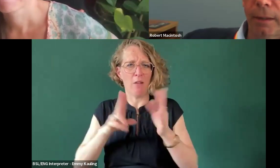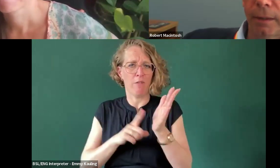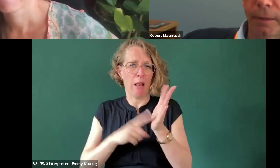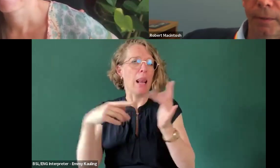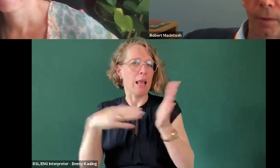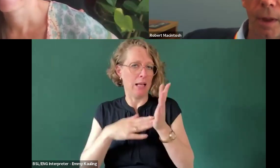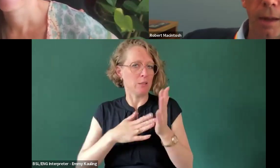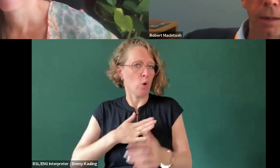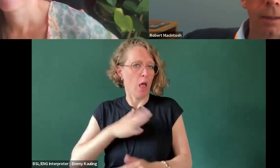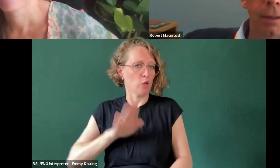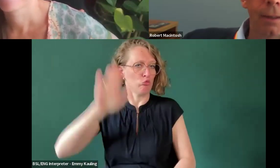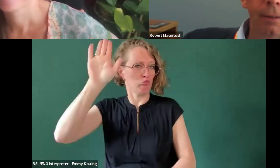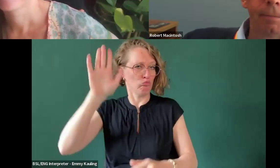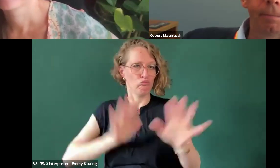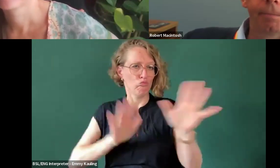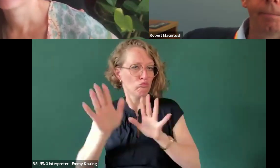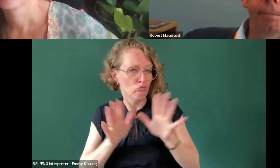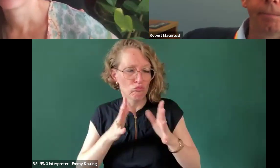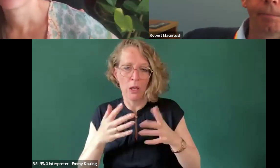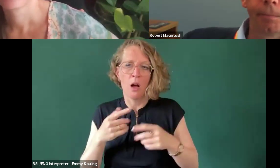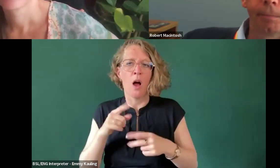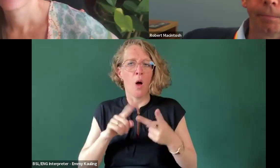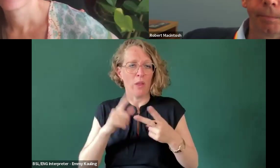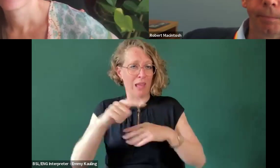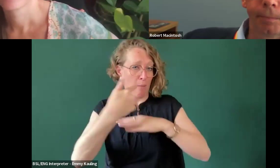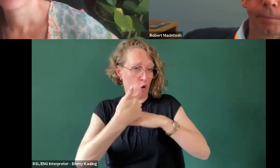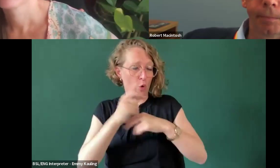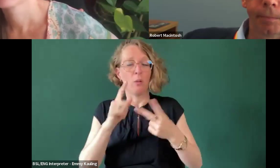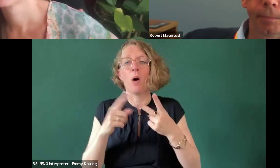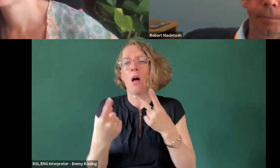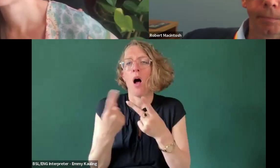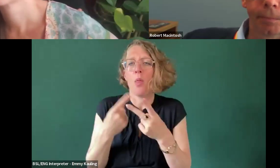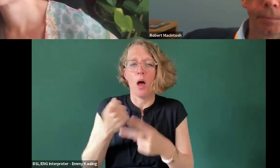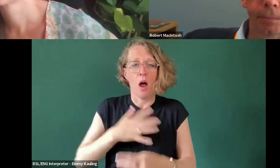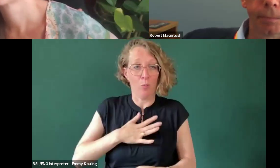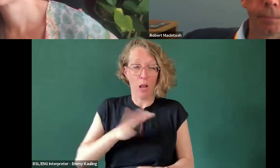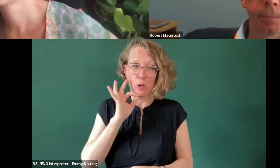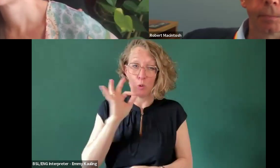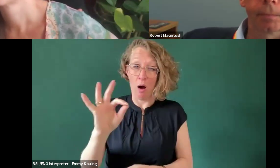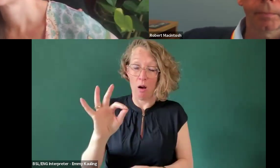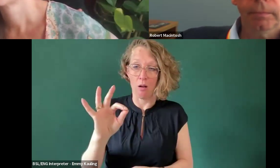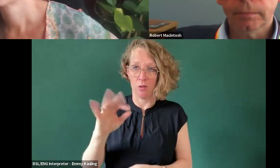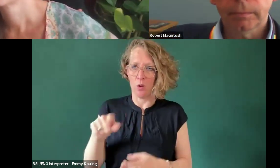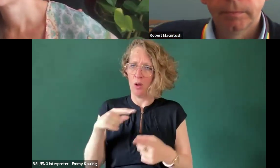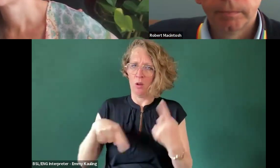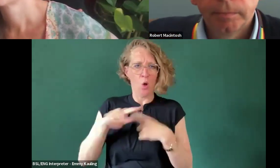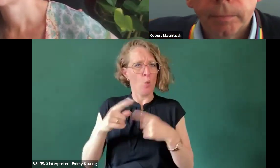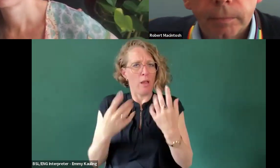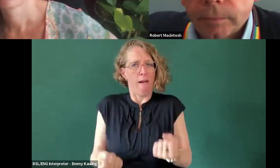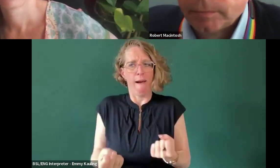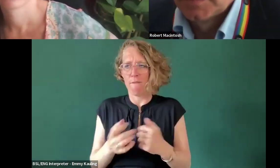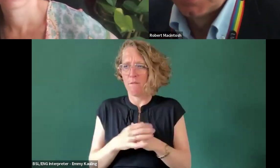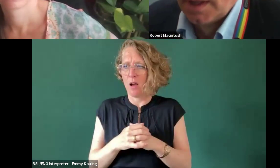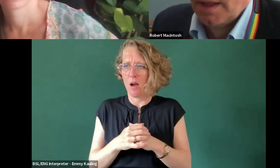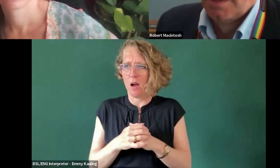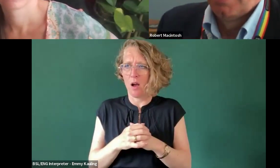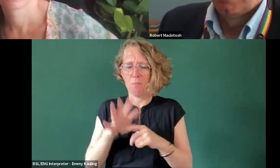ask a question with a camera on. The other thing I was going to ask is we've got a culture survey